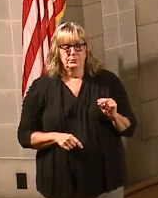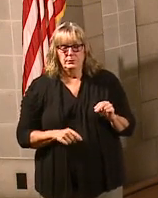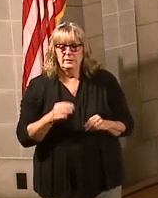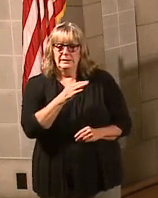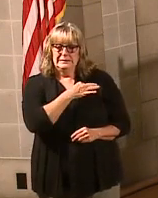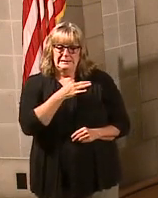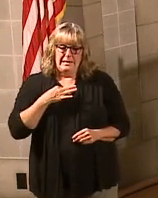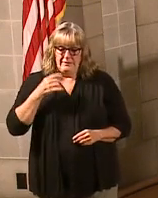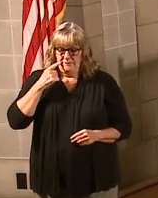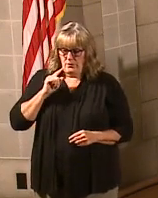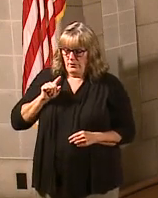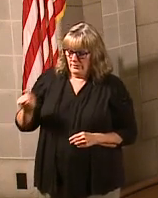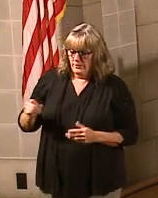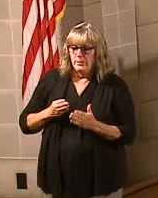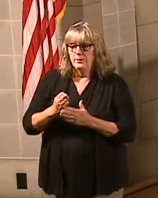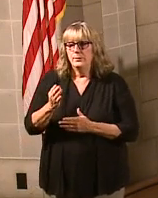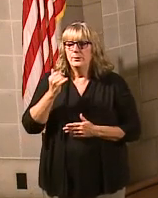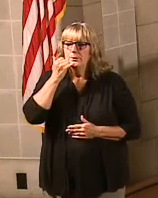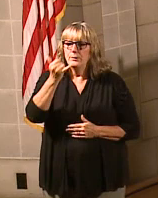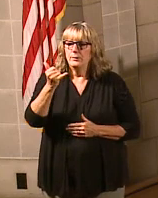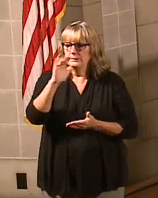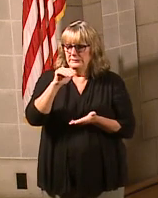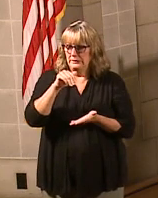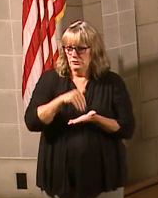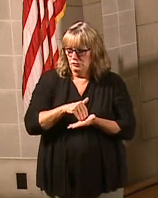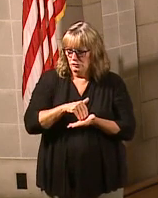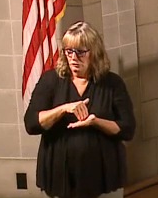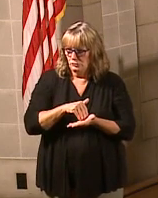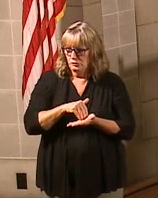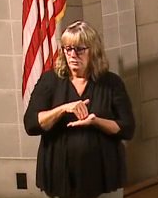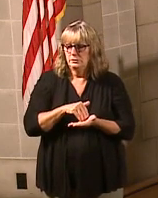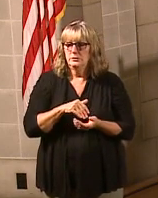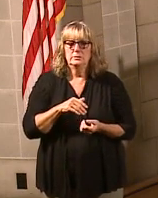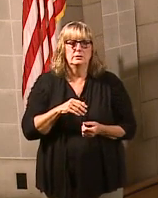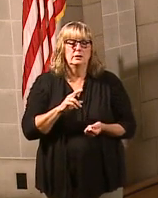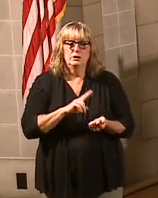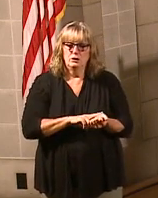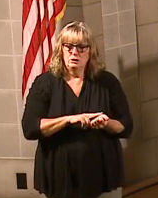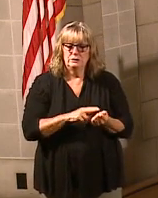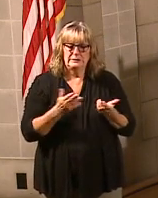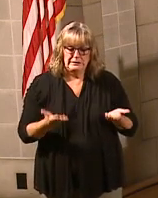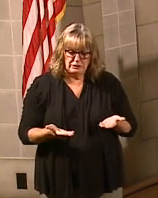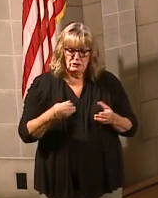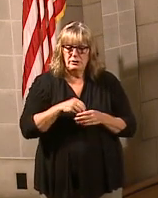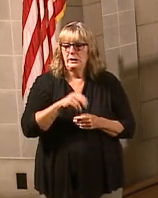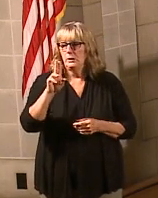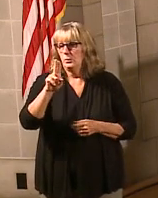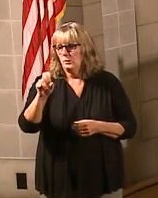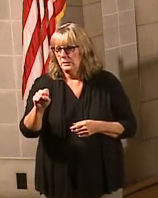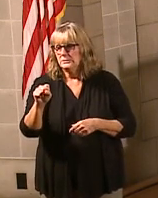SO YOU MEAN WITH REGARD TO WHO'S GOING TO STAFF THE -- NO.